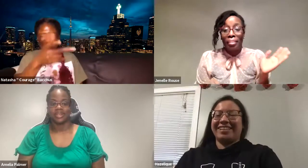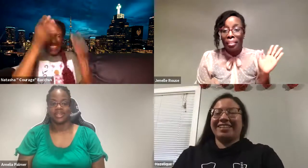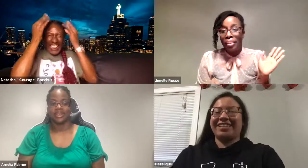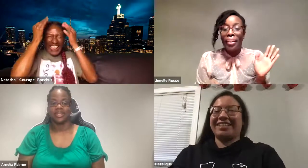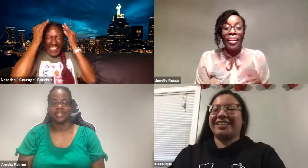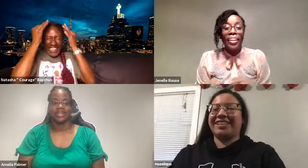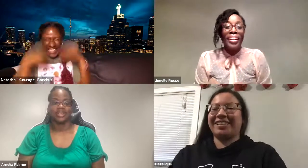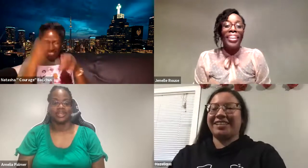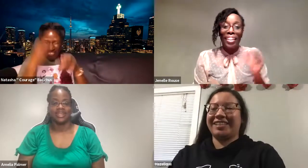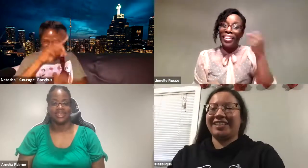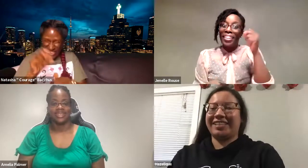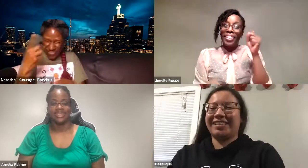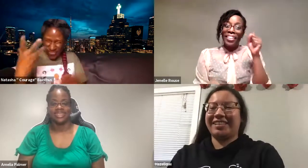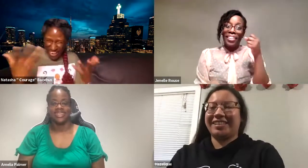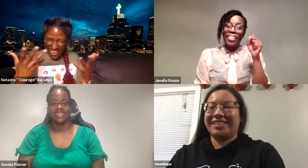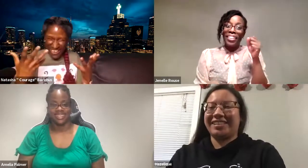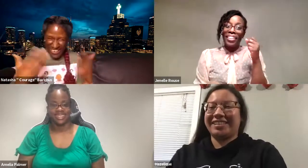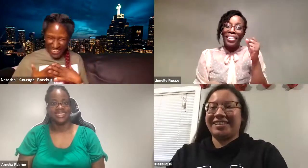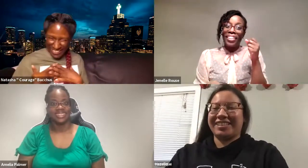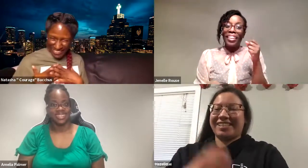jenelle speaking, i can go first